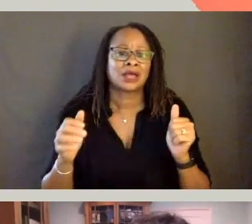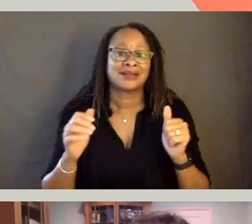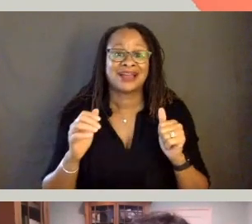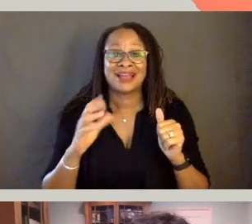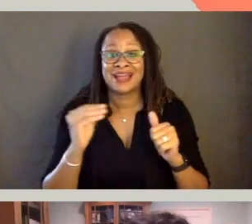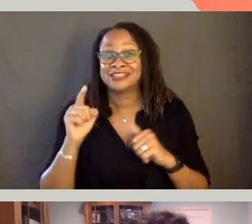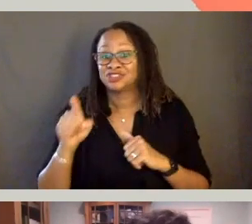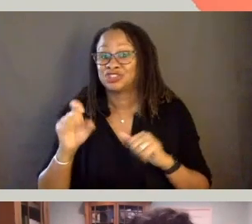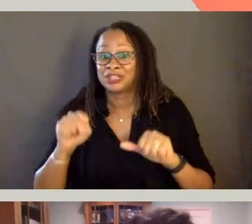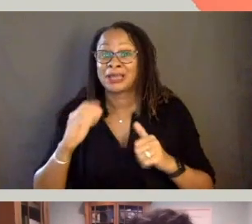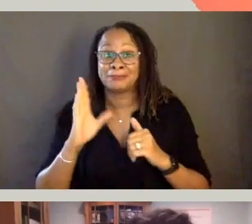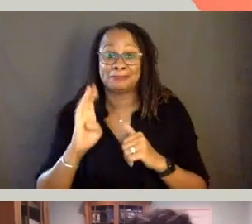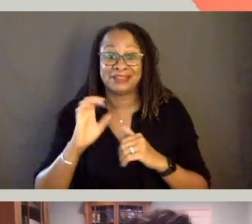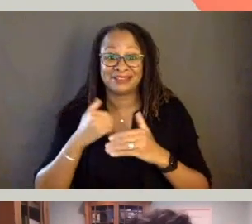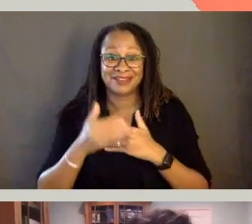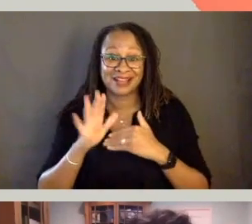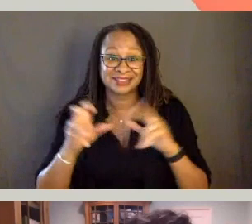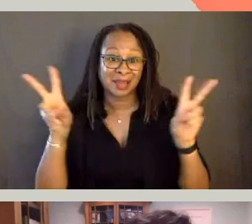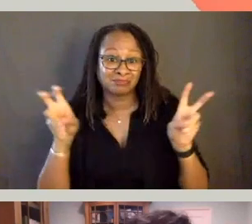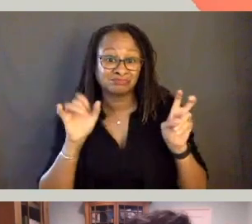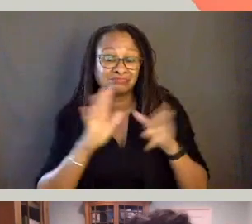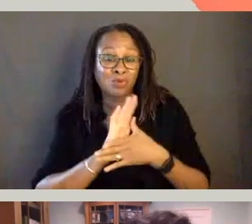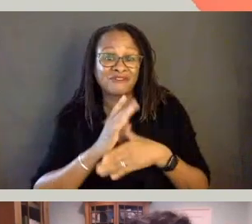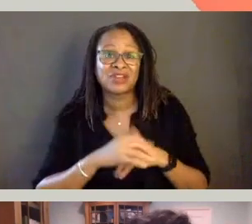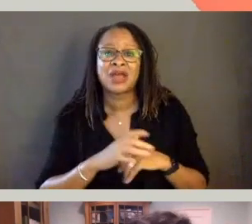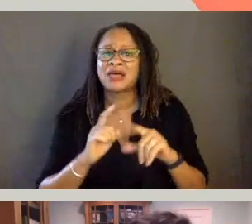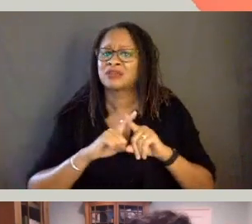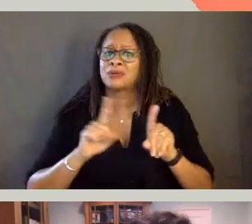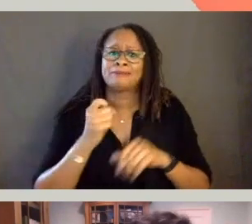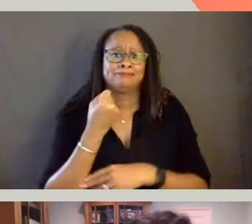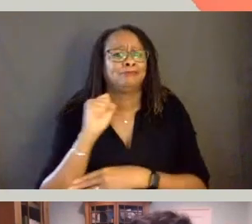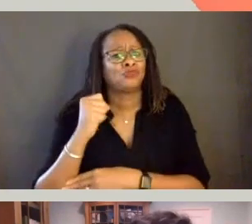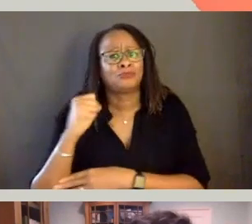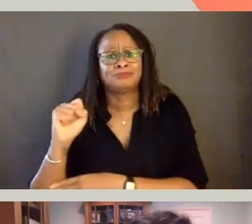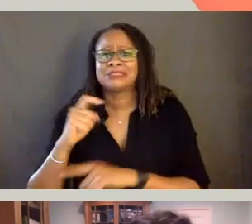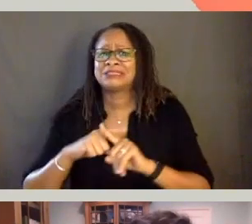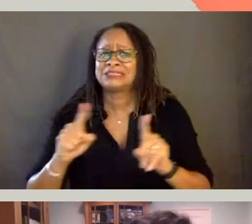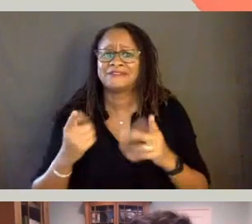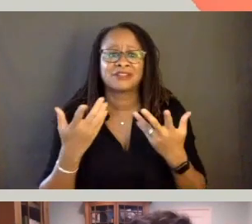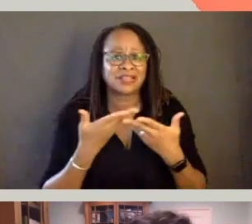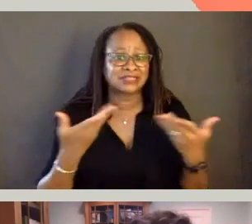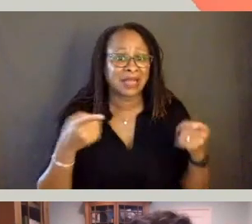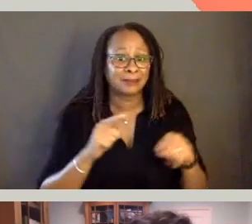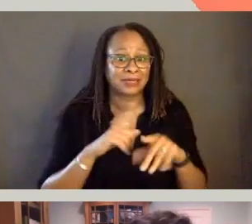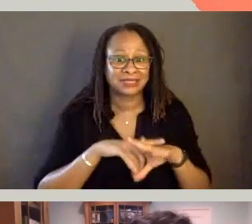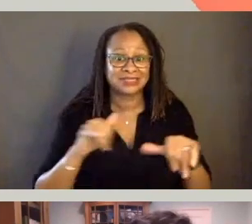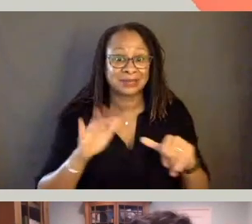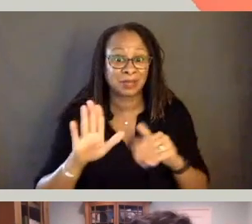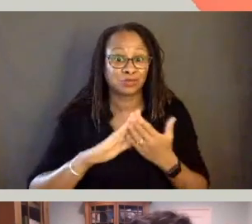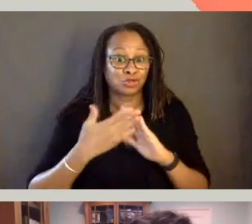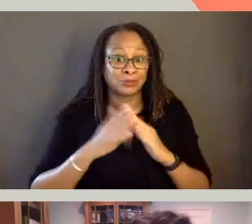I think there was so many movements that were going on in the different communities that you were in. So how did you think about your engagement